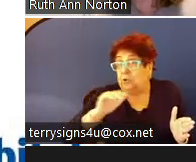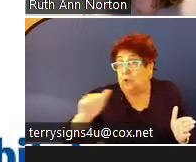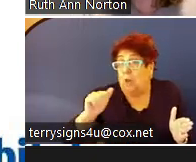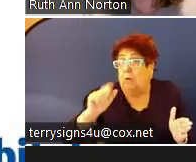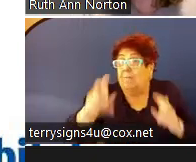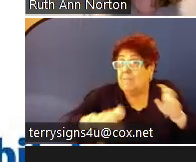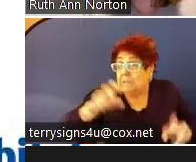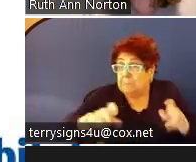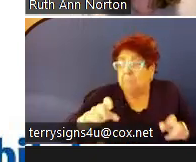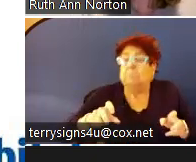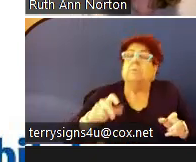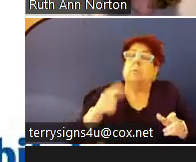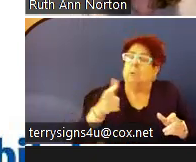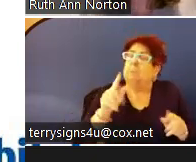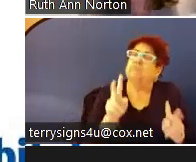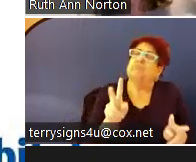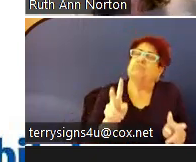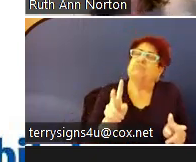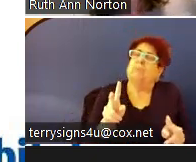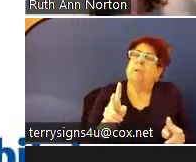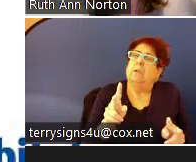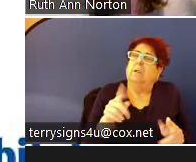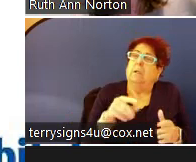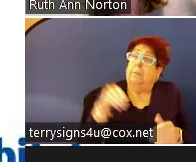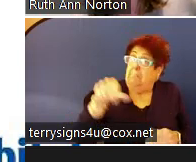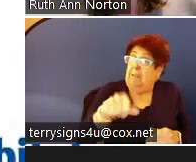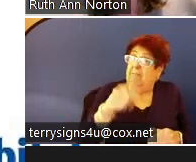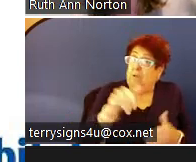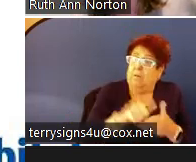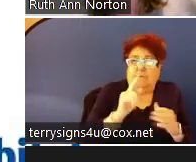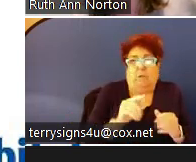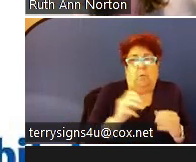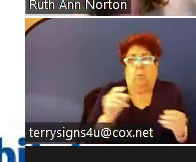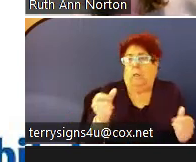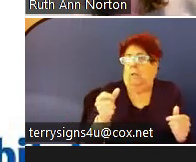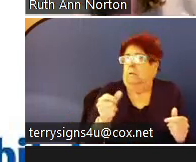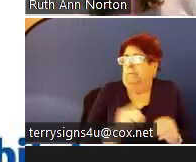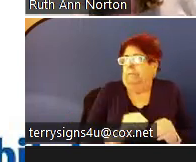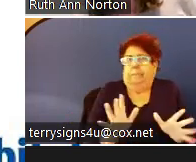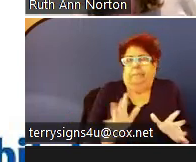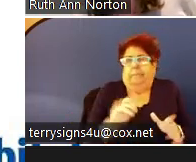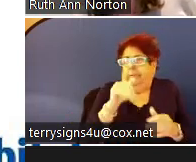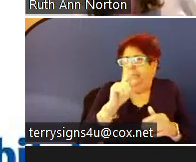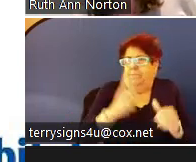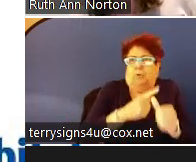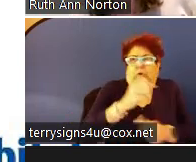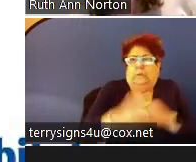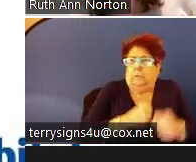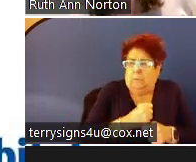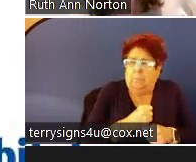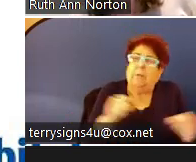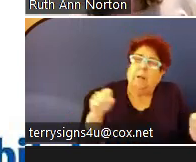paying for that very quickly, clearly within the first year and being able to, as I said,